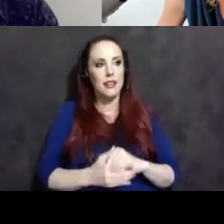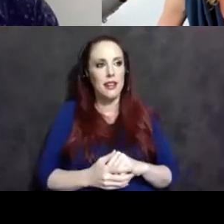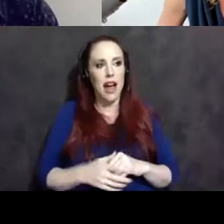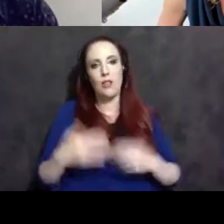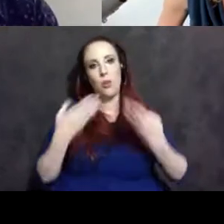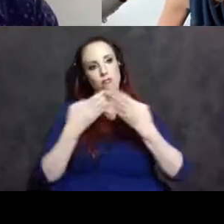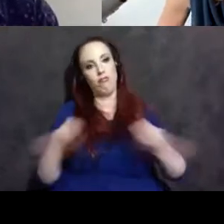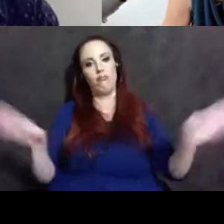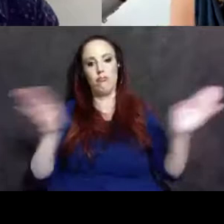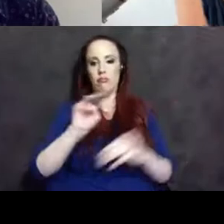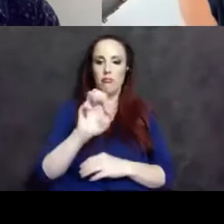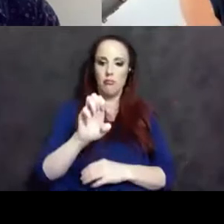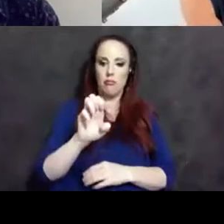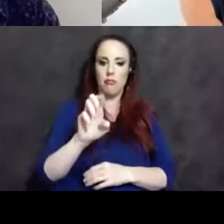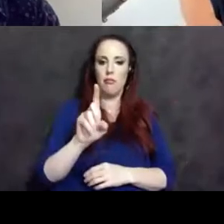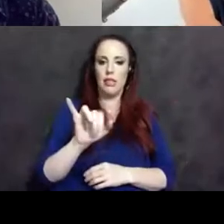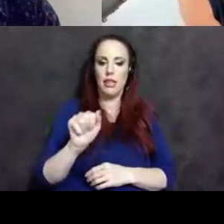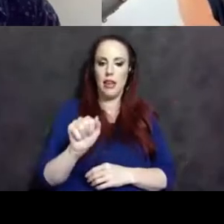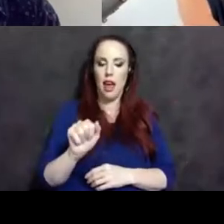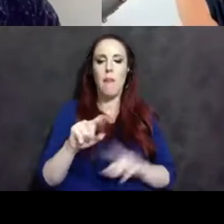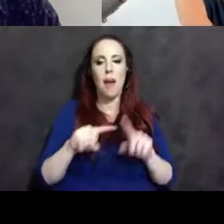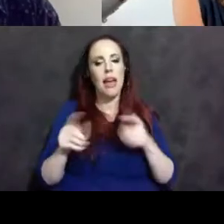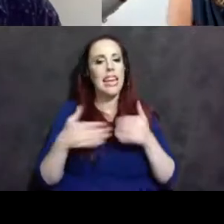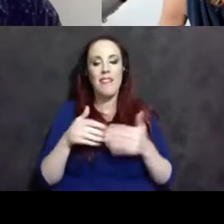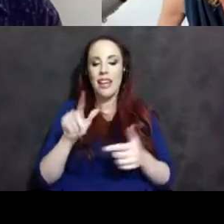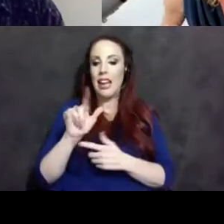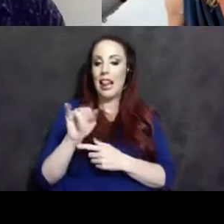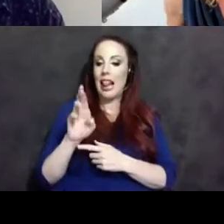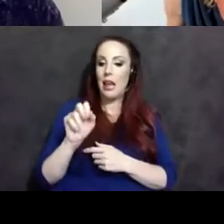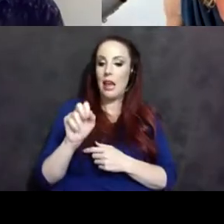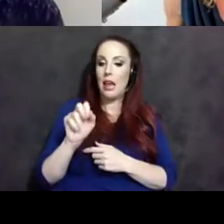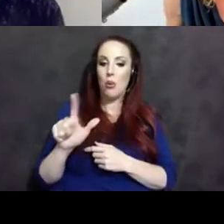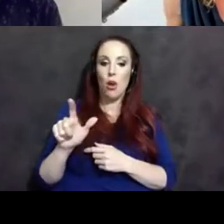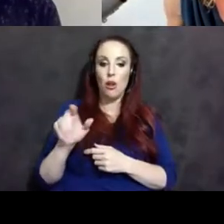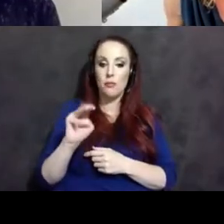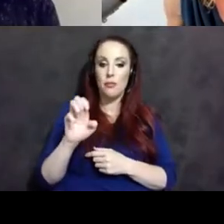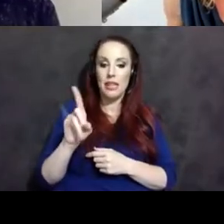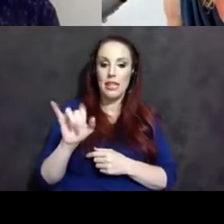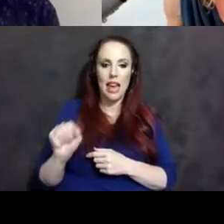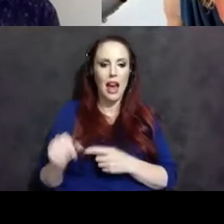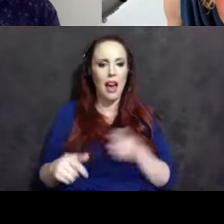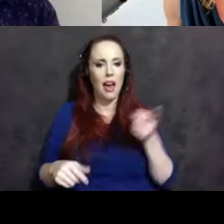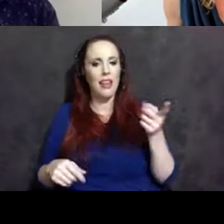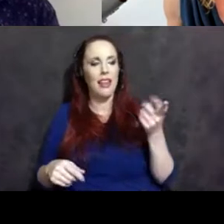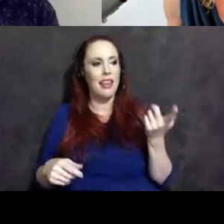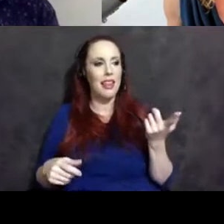media, but even for liberal media, they don't hesitate on, like, just like overriding or